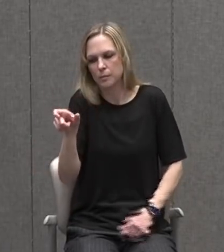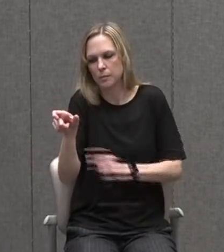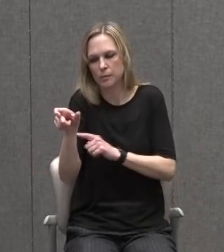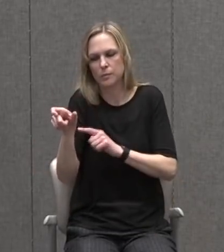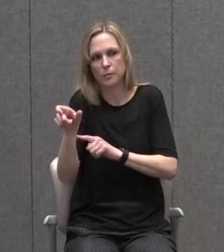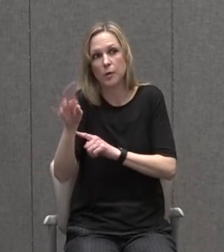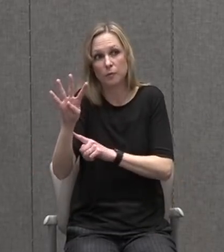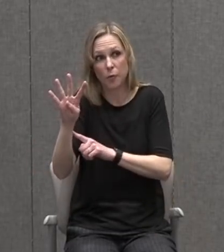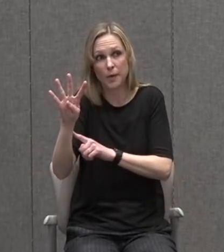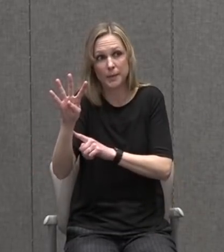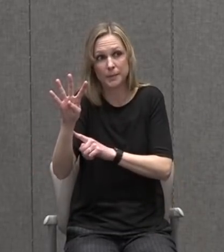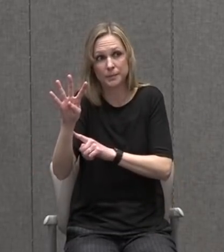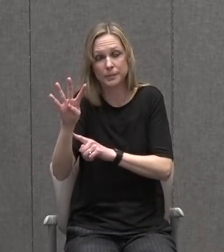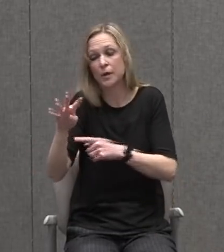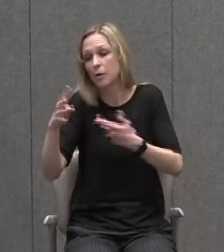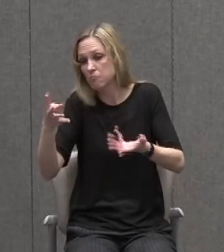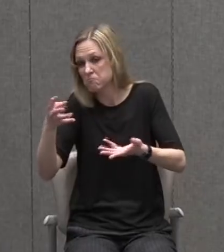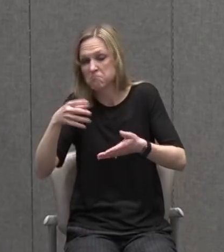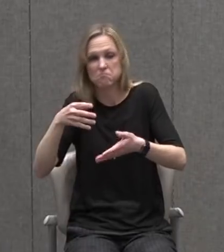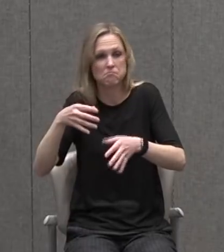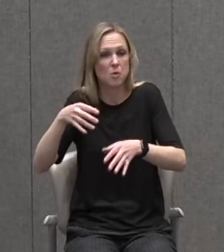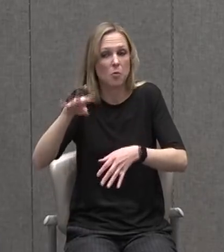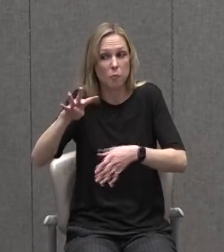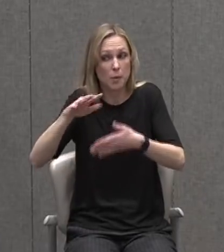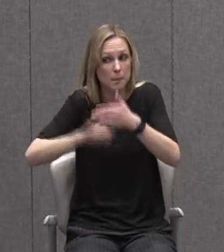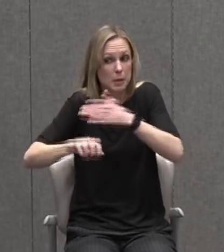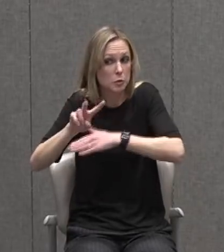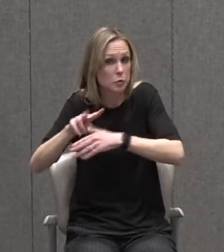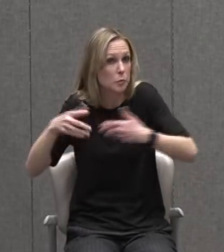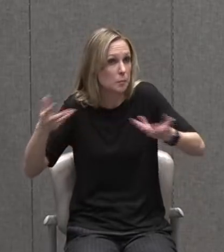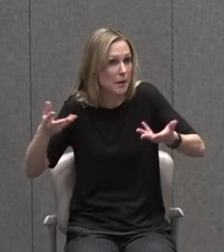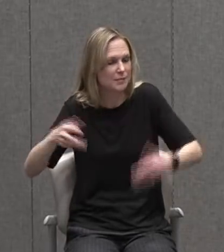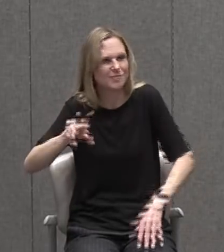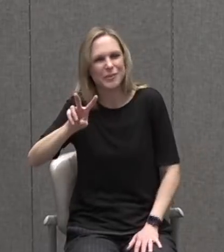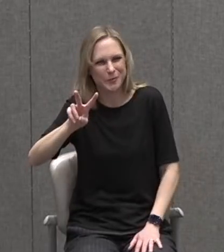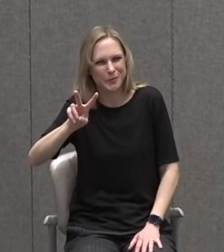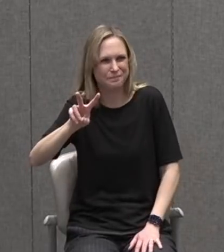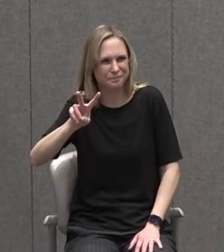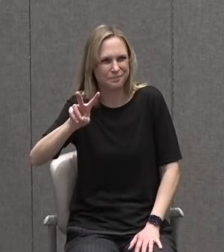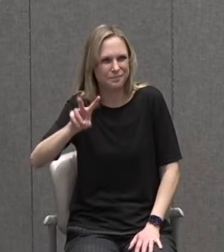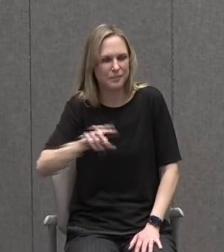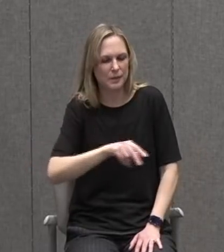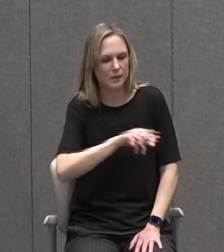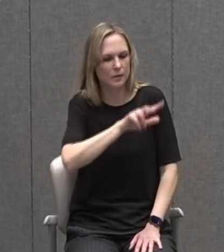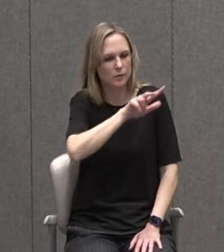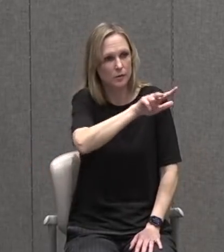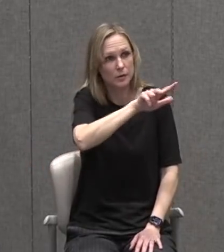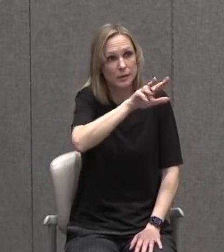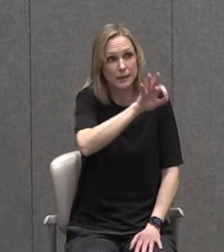Four minus two, two, right? All right 39, let's get that three going, 39,